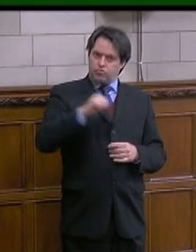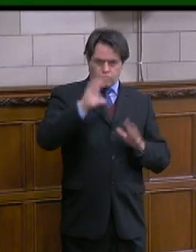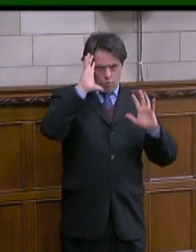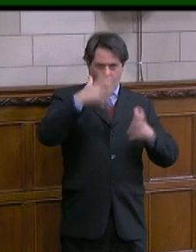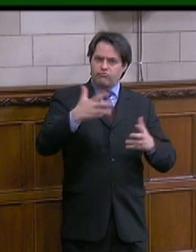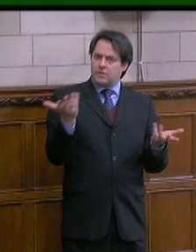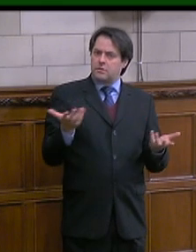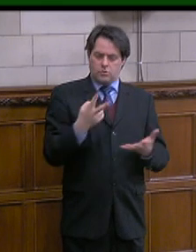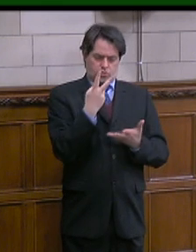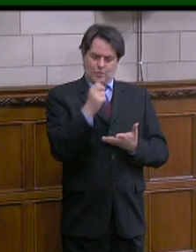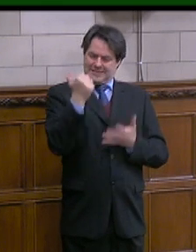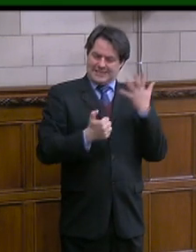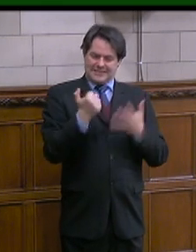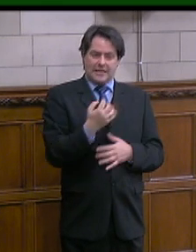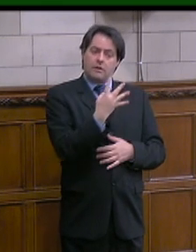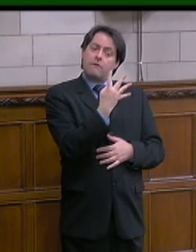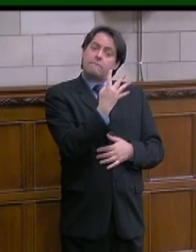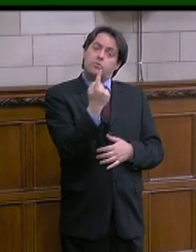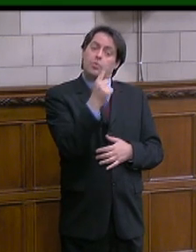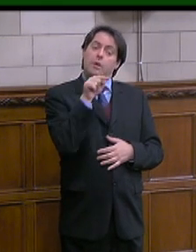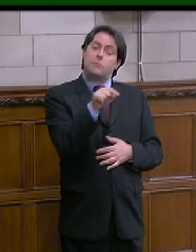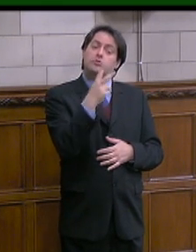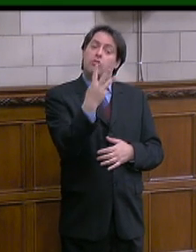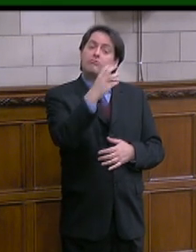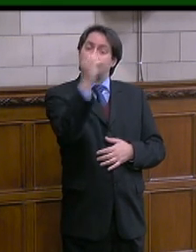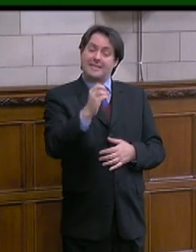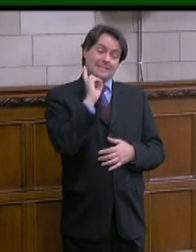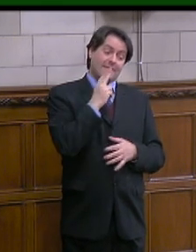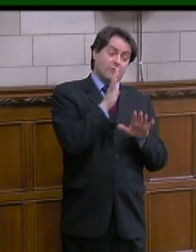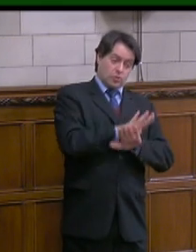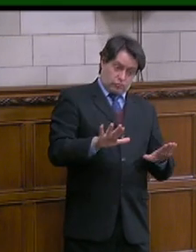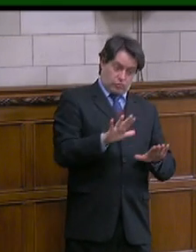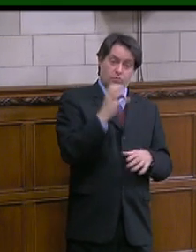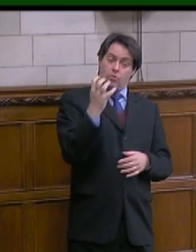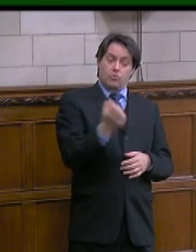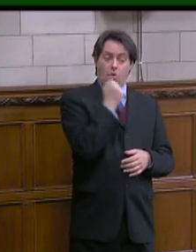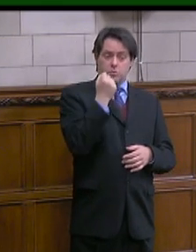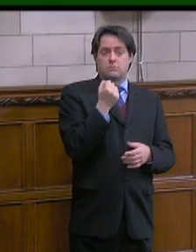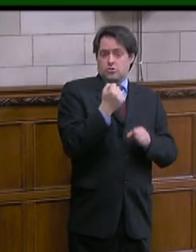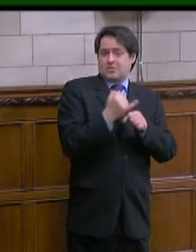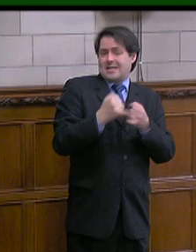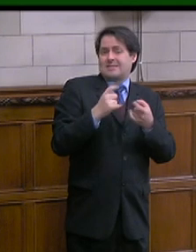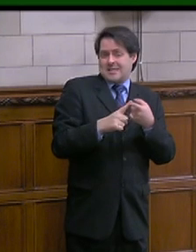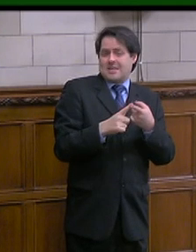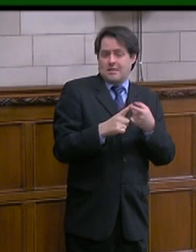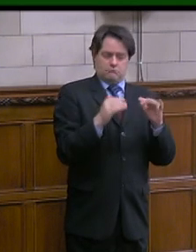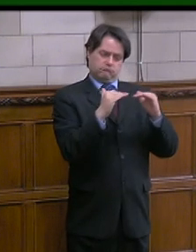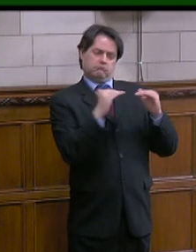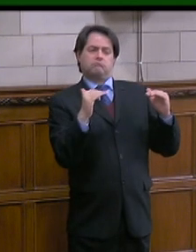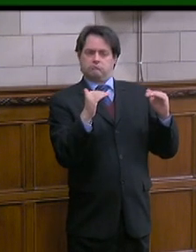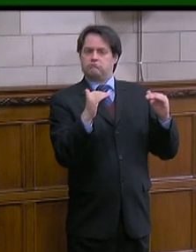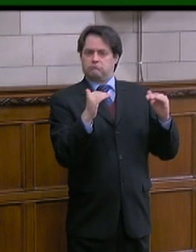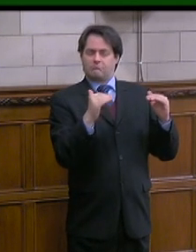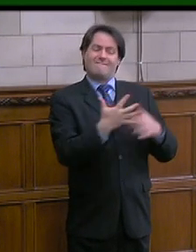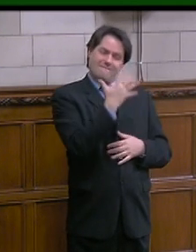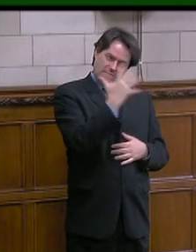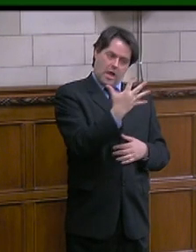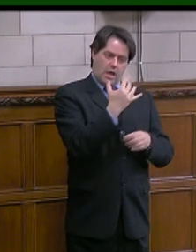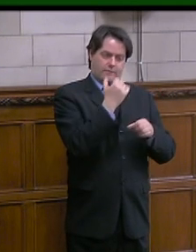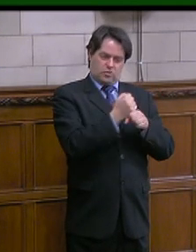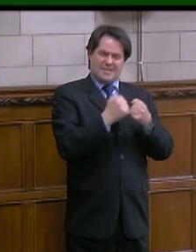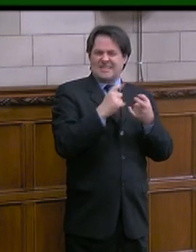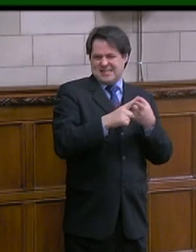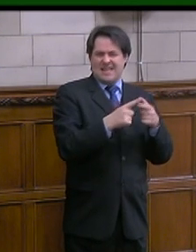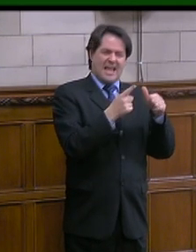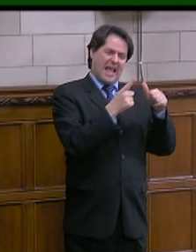In 2016, 41.3% of deaf children achieved the expected benchmark of five GCSEs at A* to